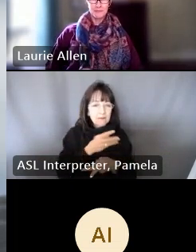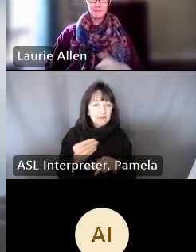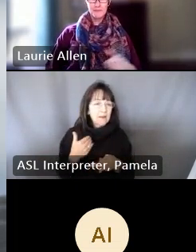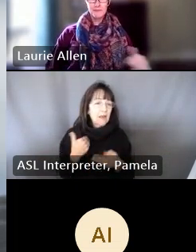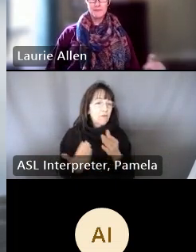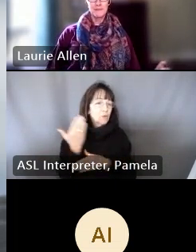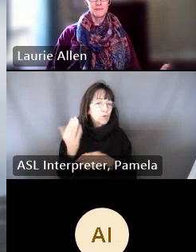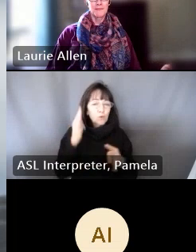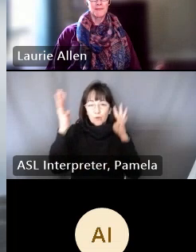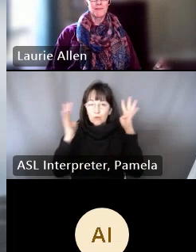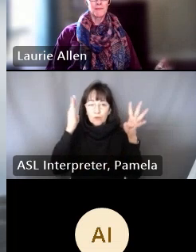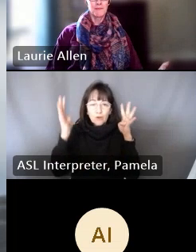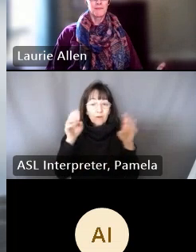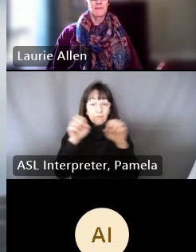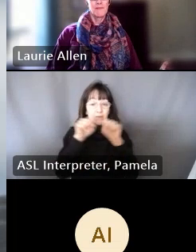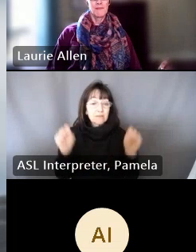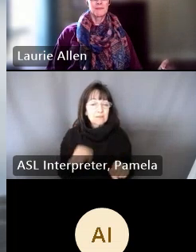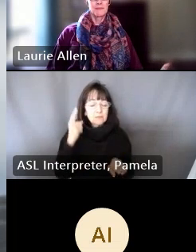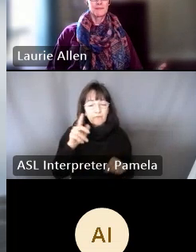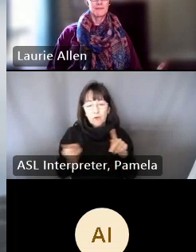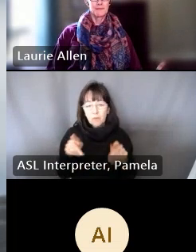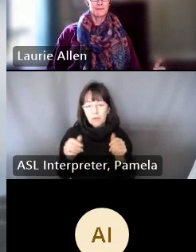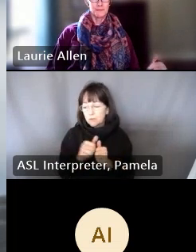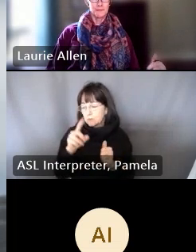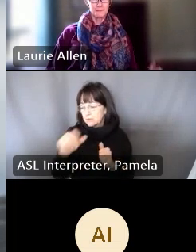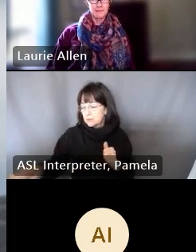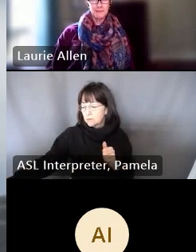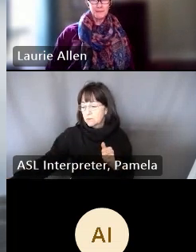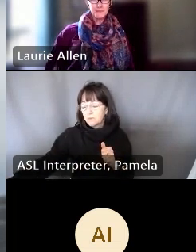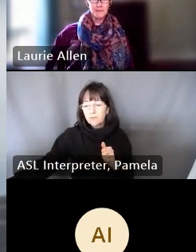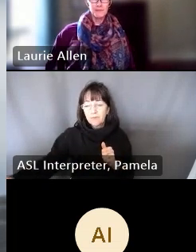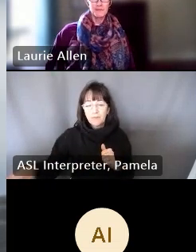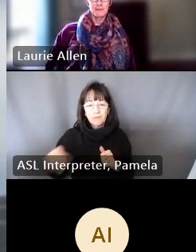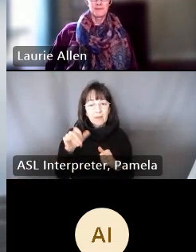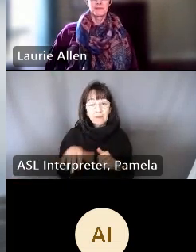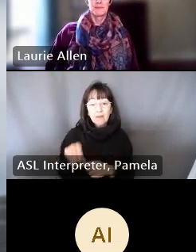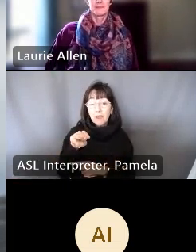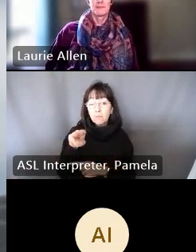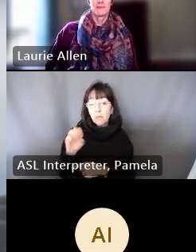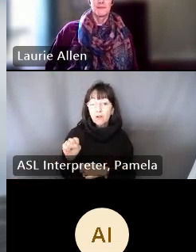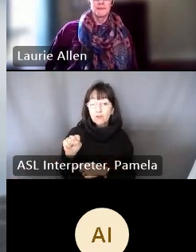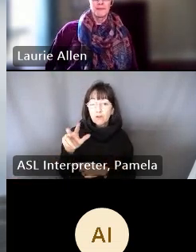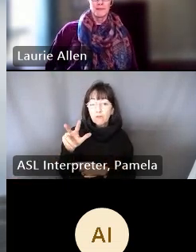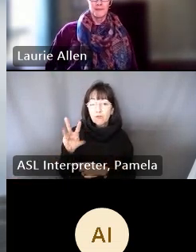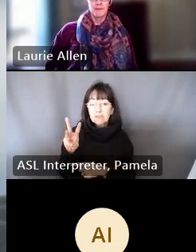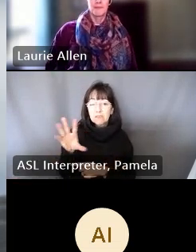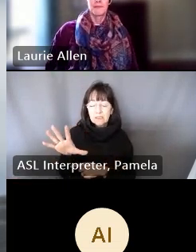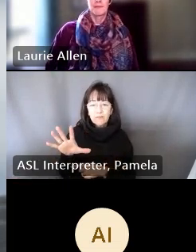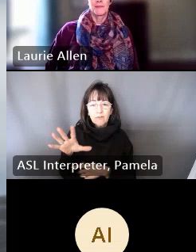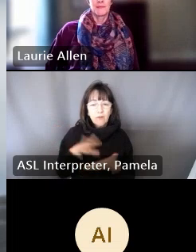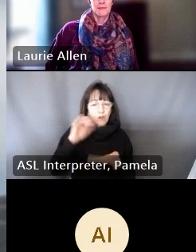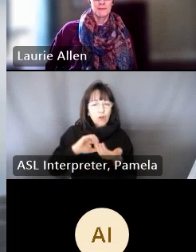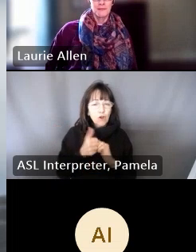With Laurie, we will discover the accessibility features in Microsoft 365, learn how to create content that's accessible to everyone,